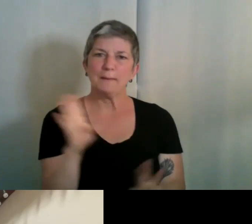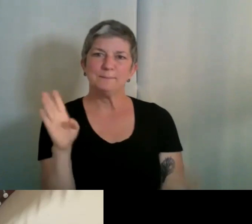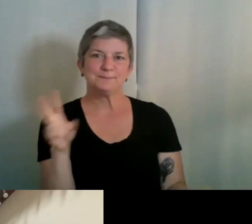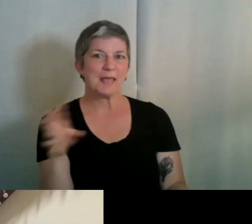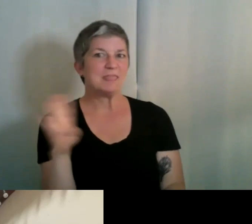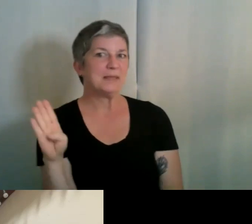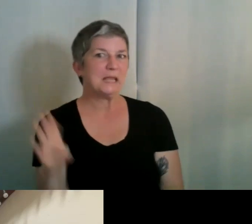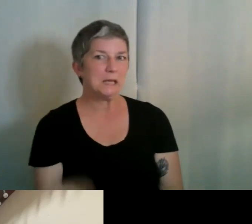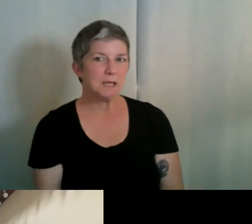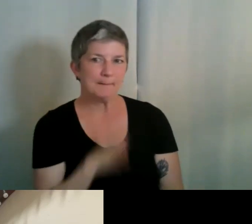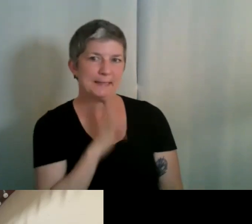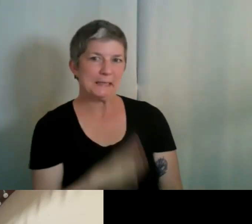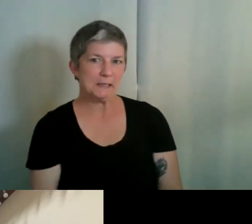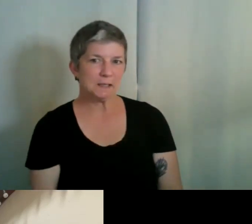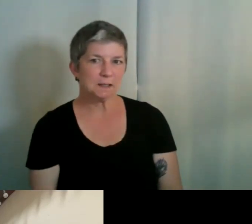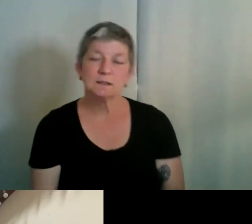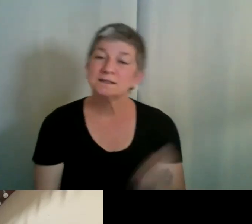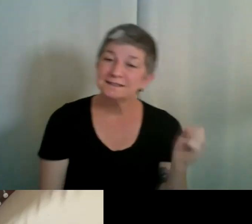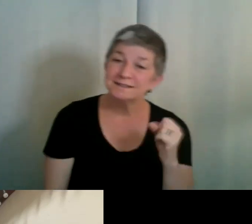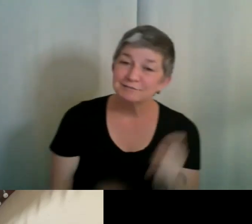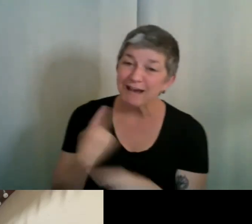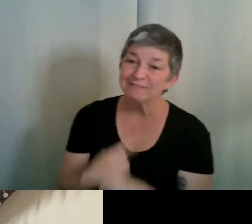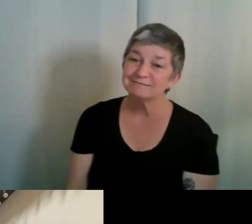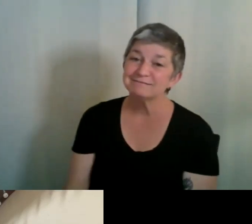Yeah. Yeah. Thank you.